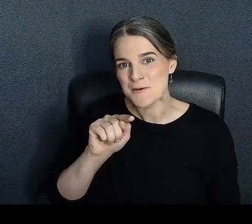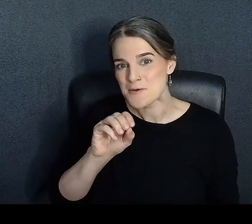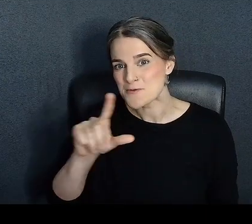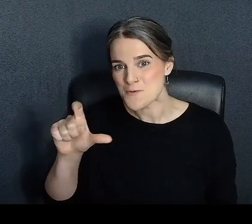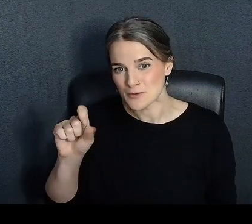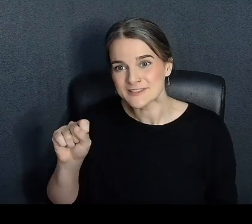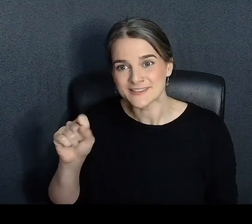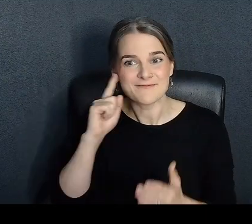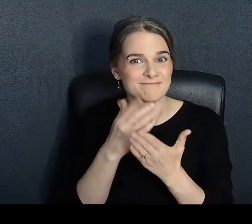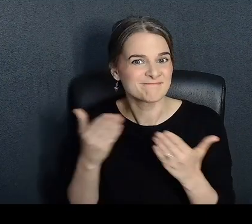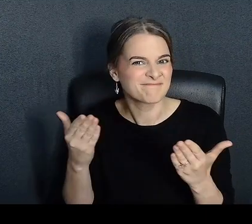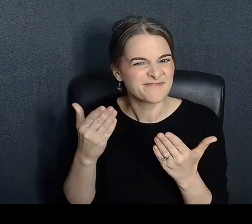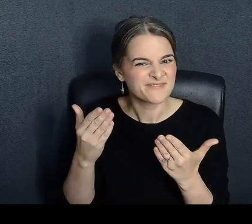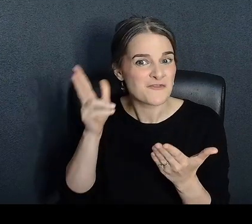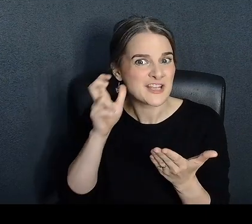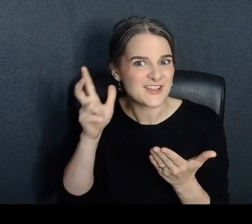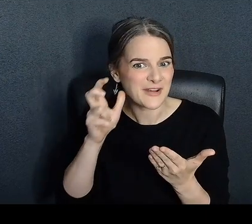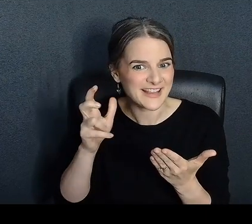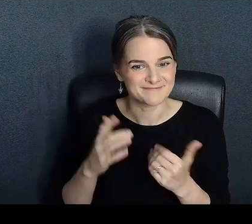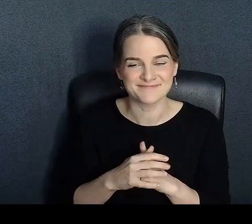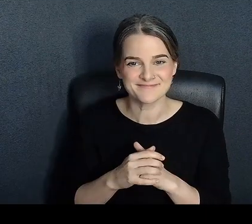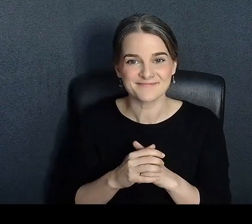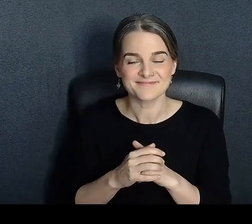This is the first session of our current series, which